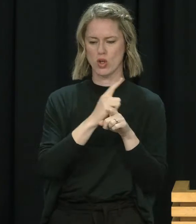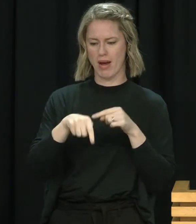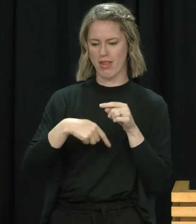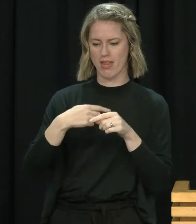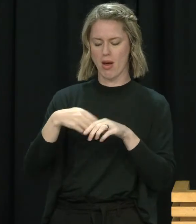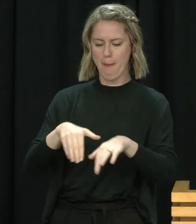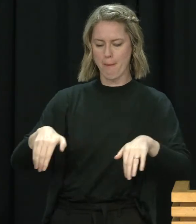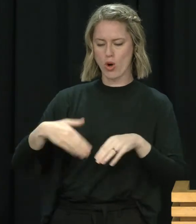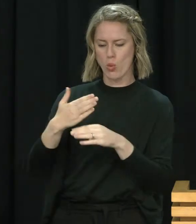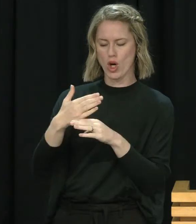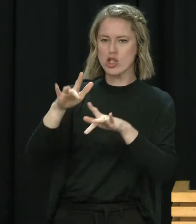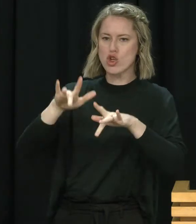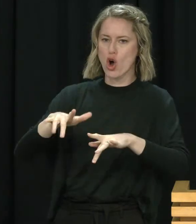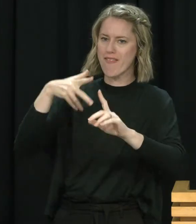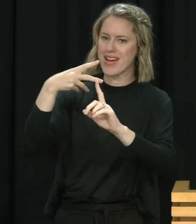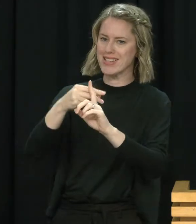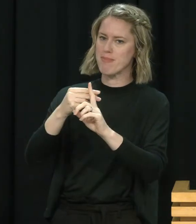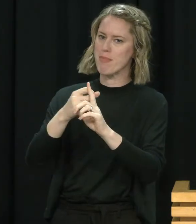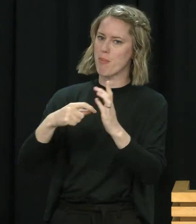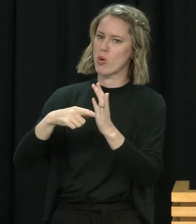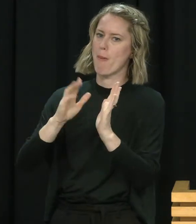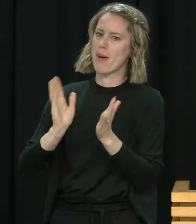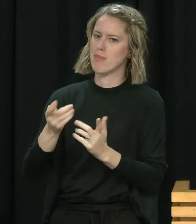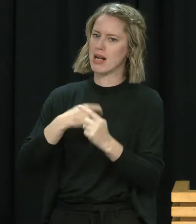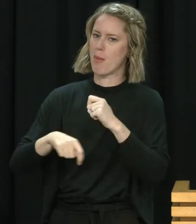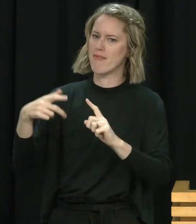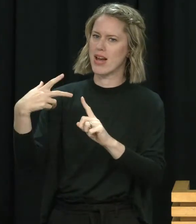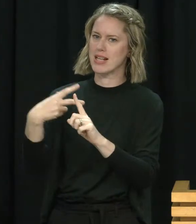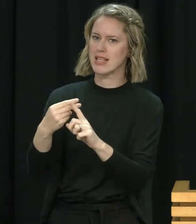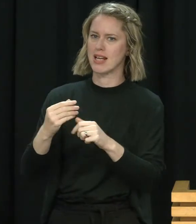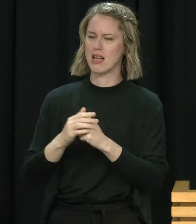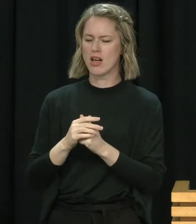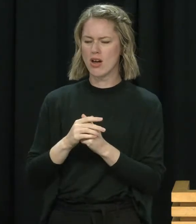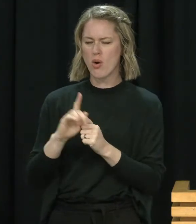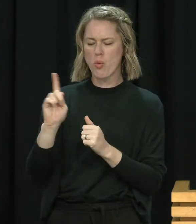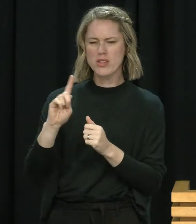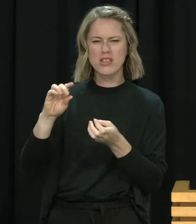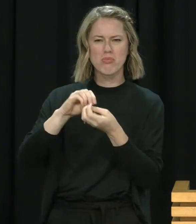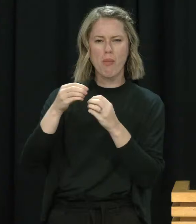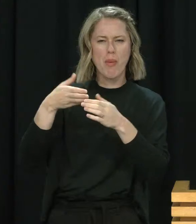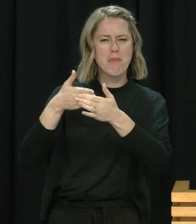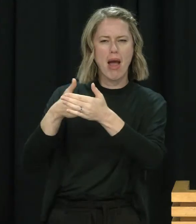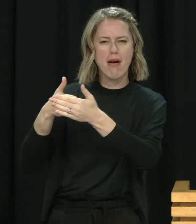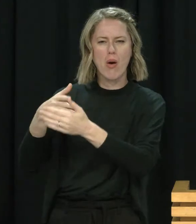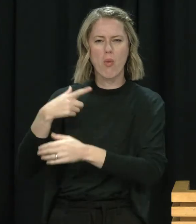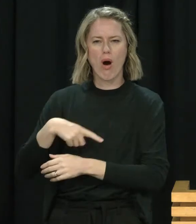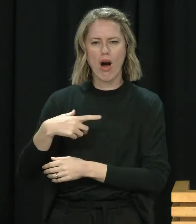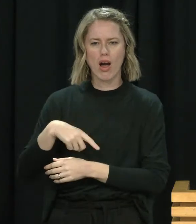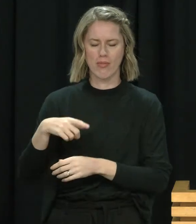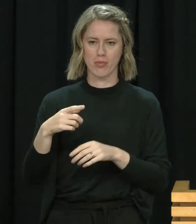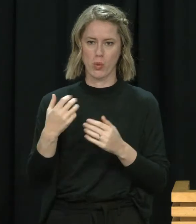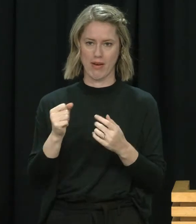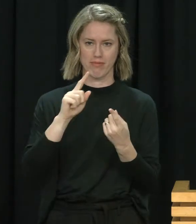providing -- team, providing advice on a daily basis! Sir Brian talked about getting unvaccinated workers at the